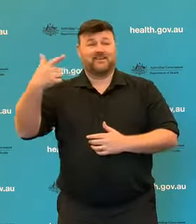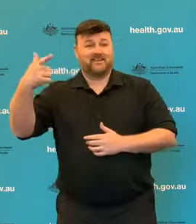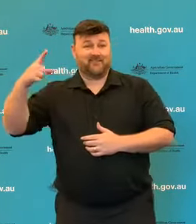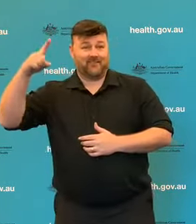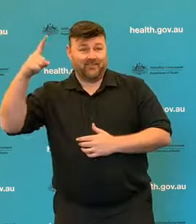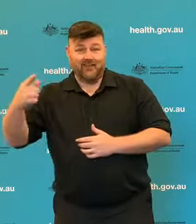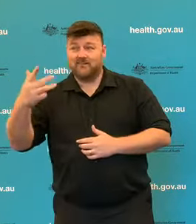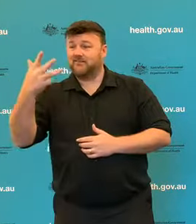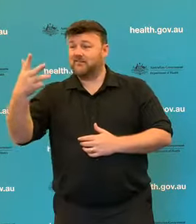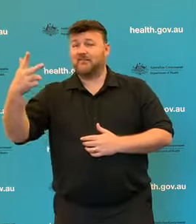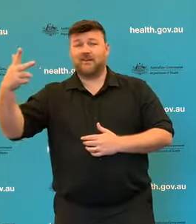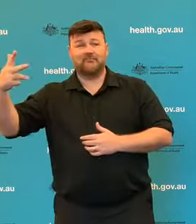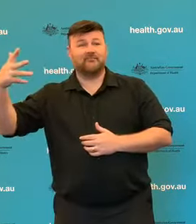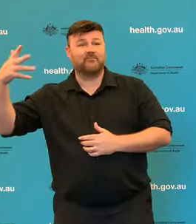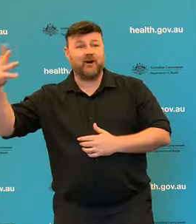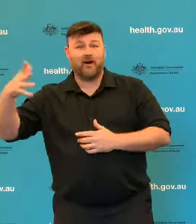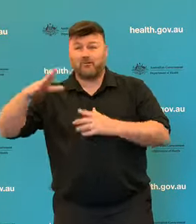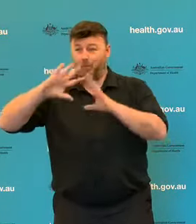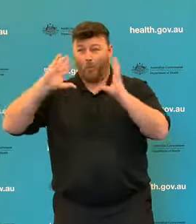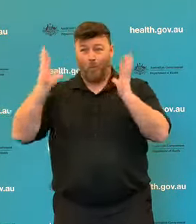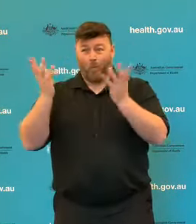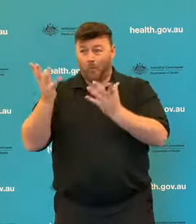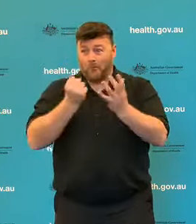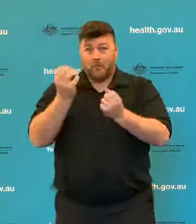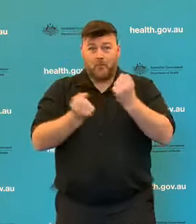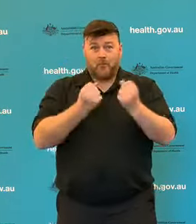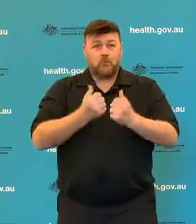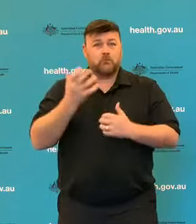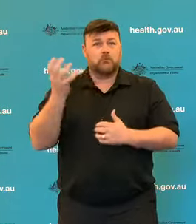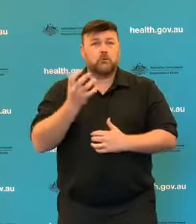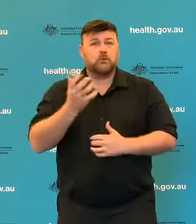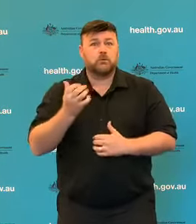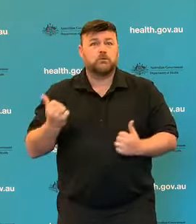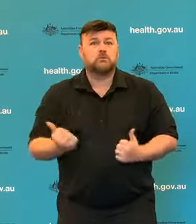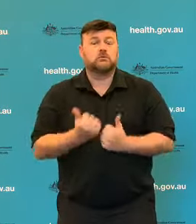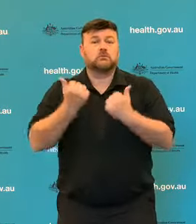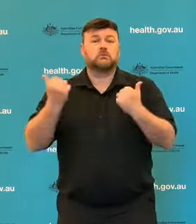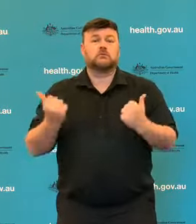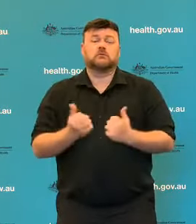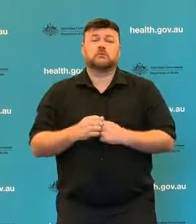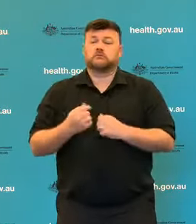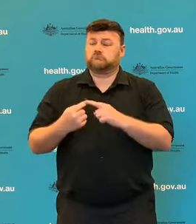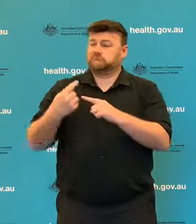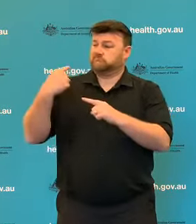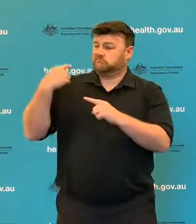Sadly another 11 deaths have been reported in the past 24 hours